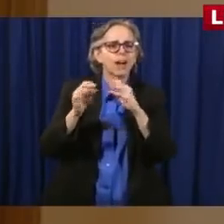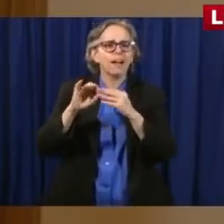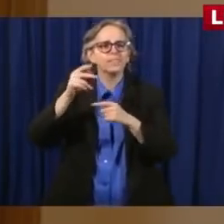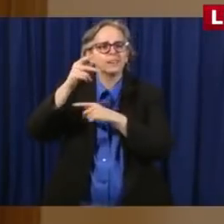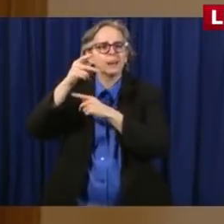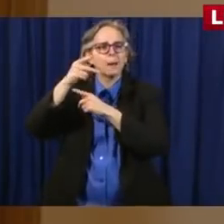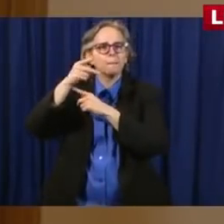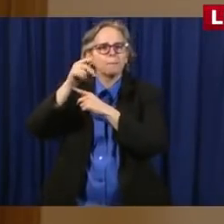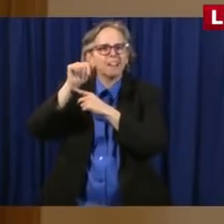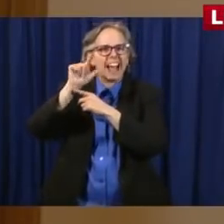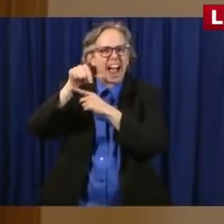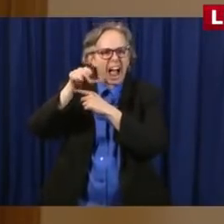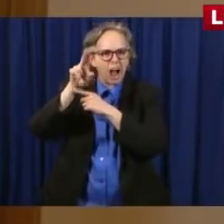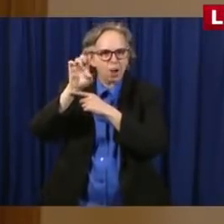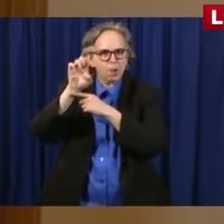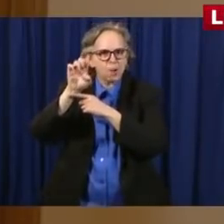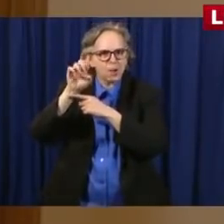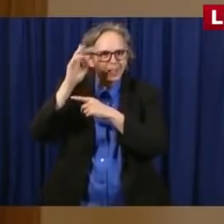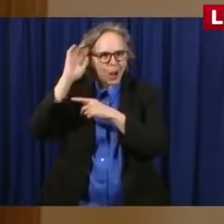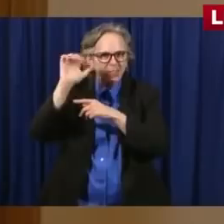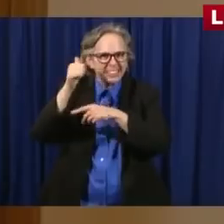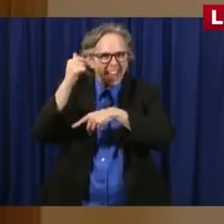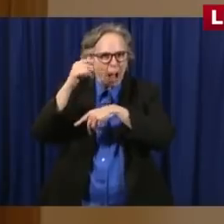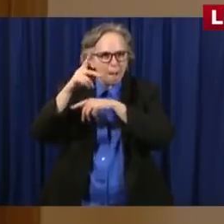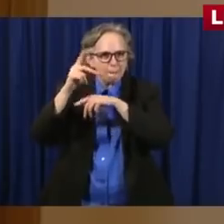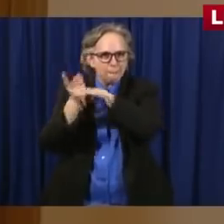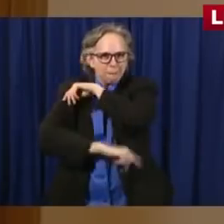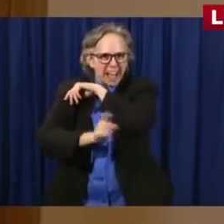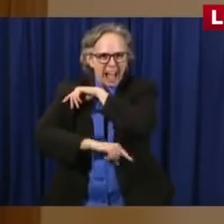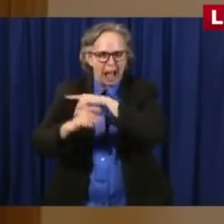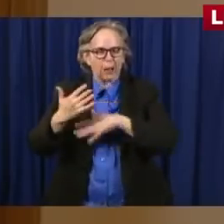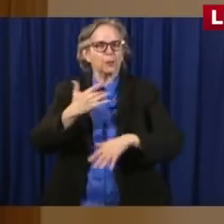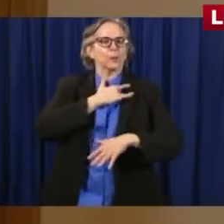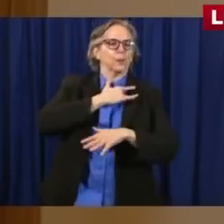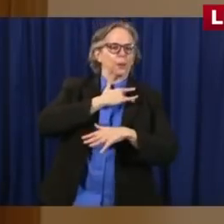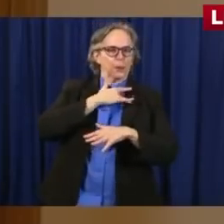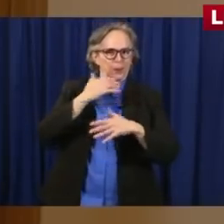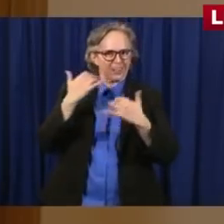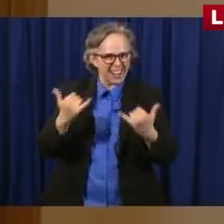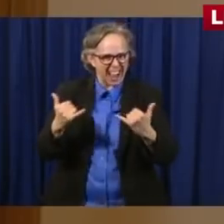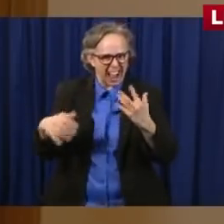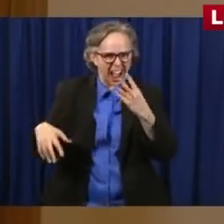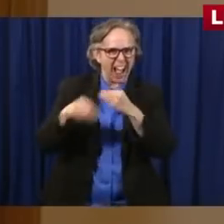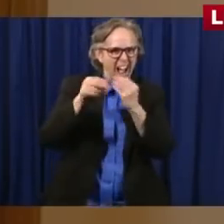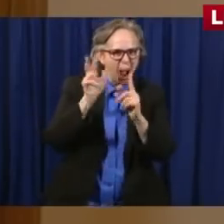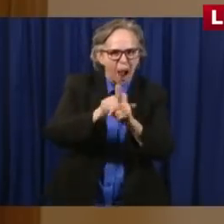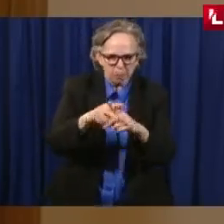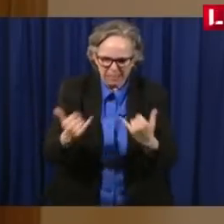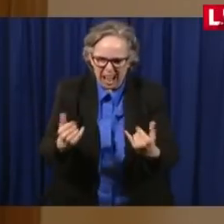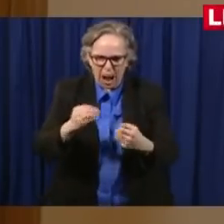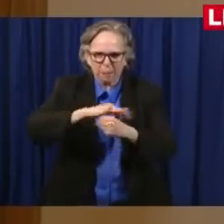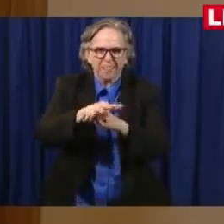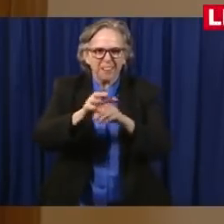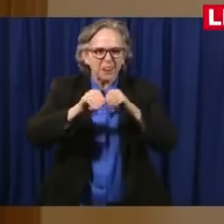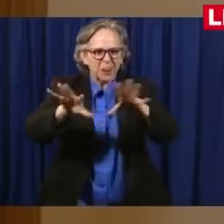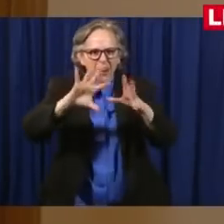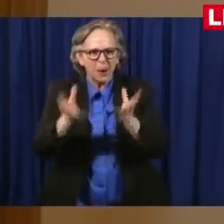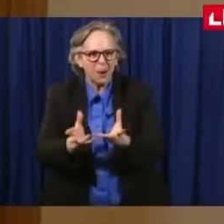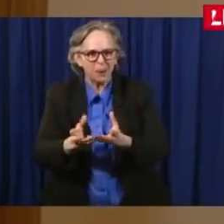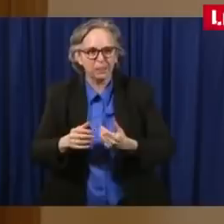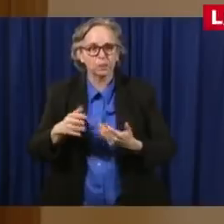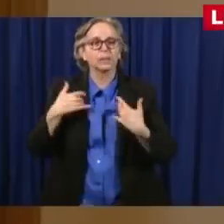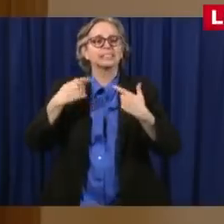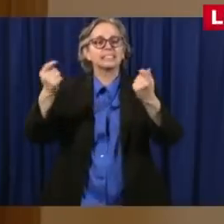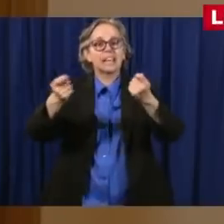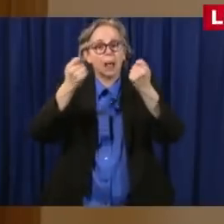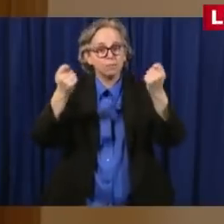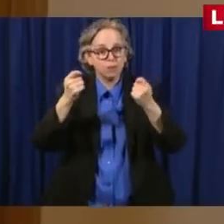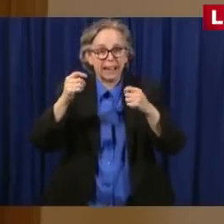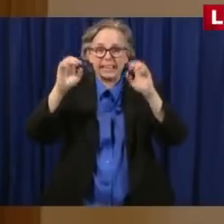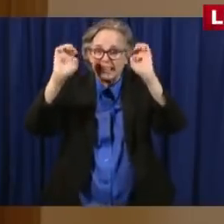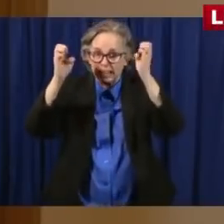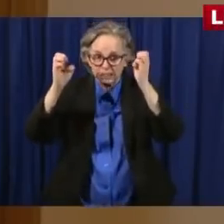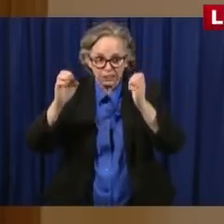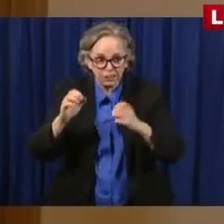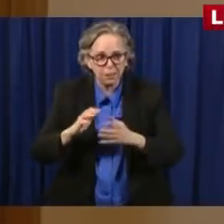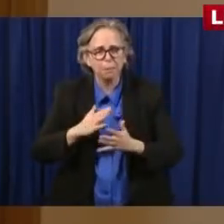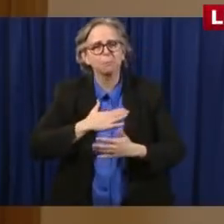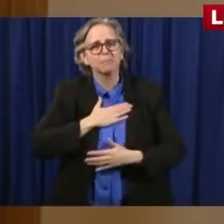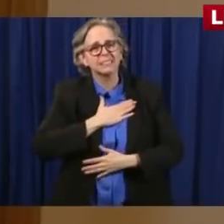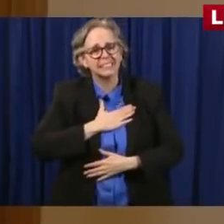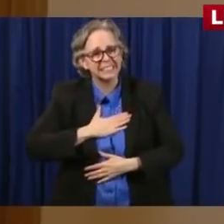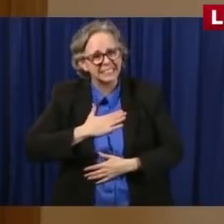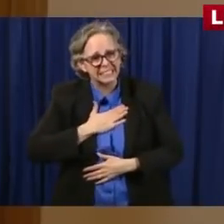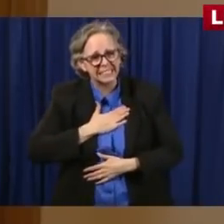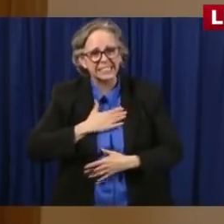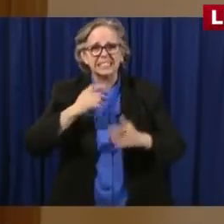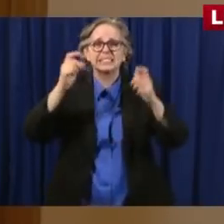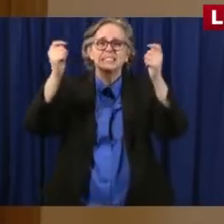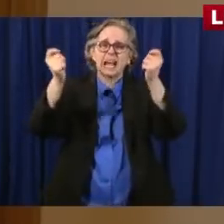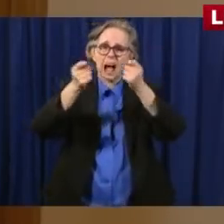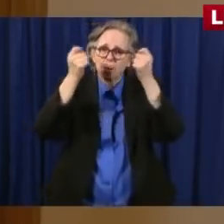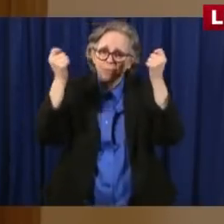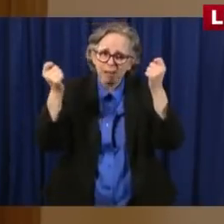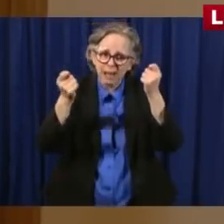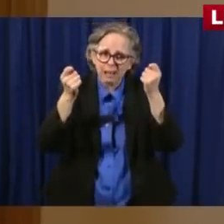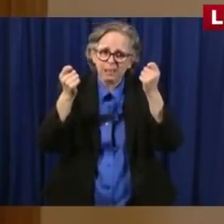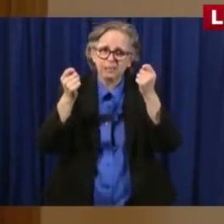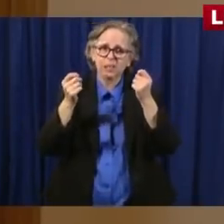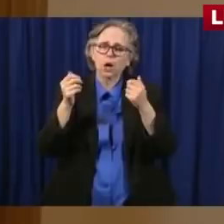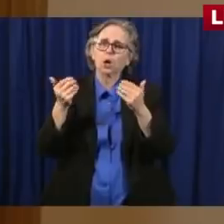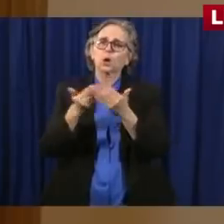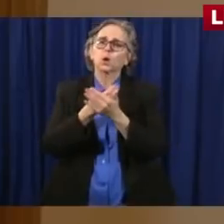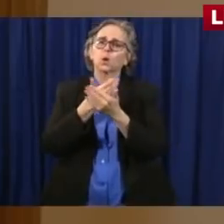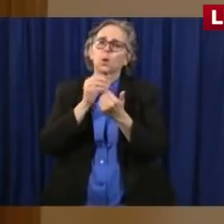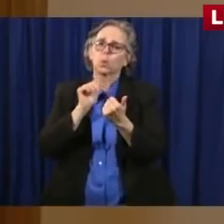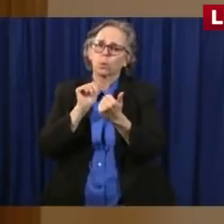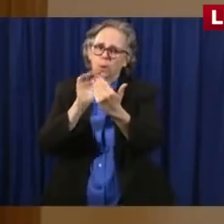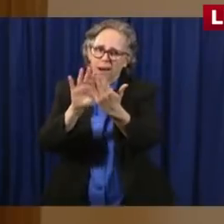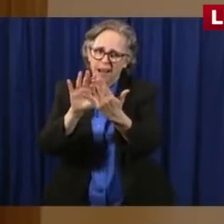WE ARE GOING TO BE TOGETHER, TALKING ABOUT THE STORIES OF THE PLAGUES, WHICH HAVE A POIGNANT MEETING AS WE GO THROUGH WHAT WE ARE GOING THROUGH.